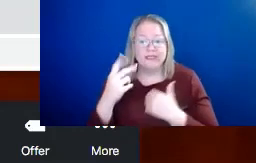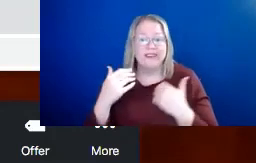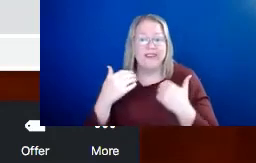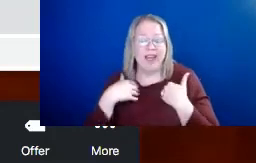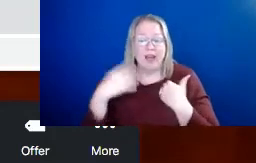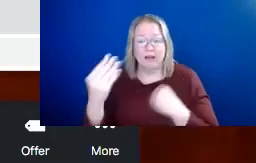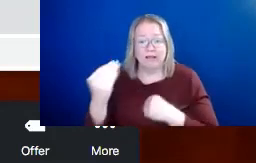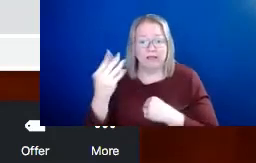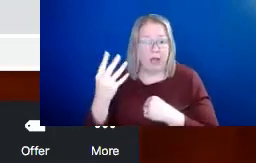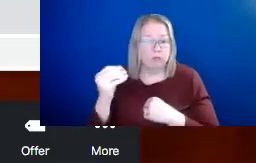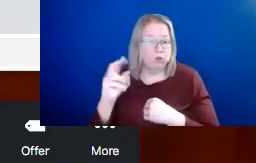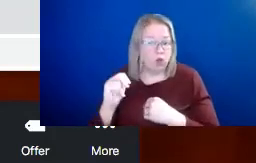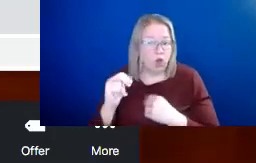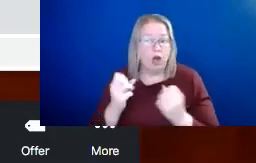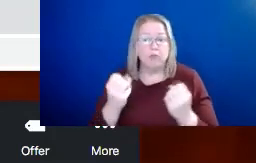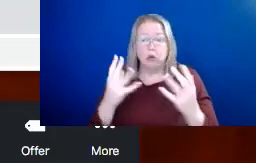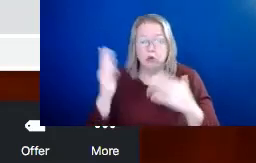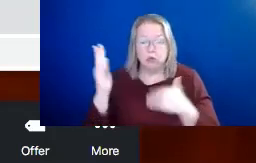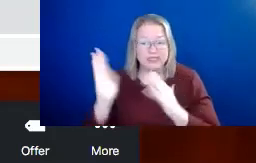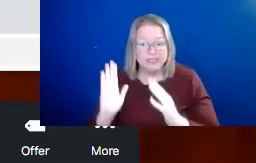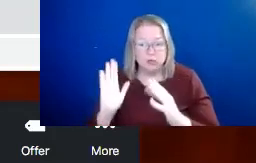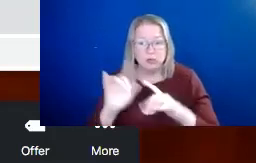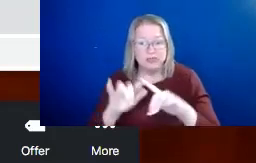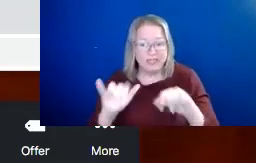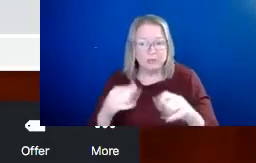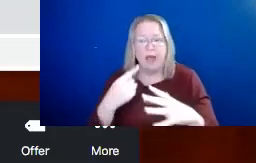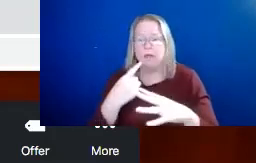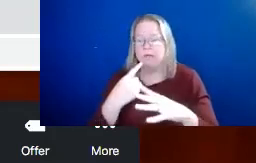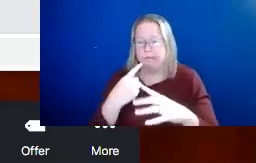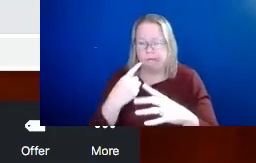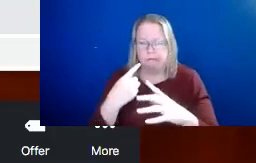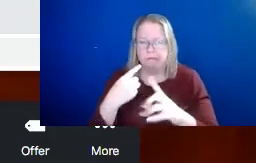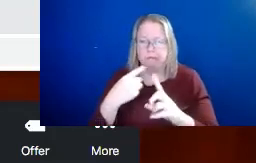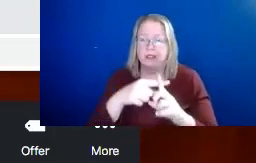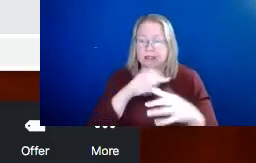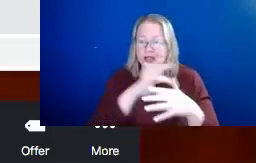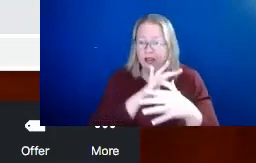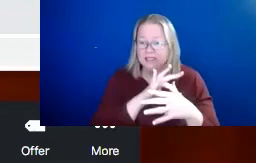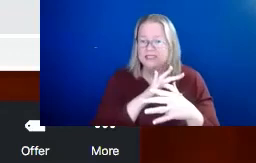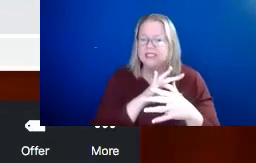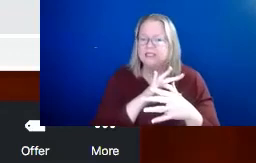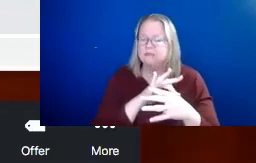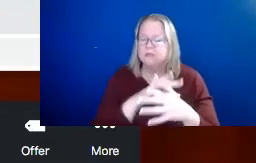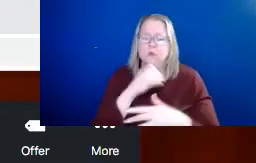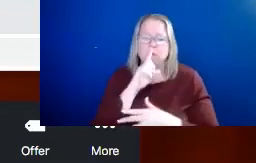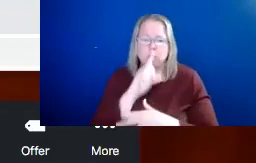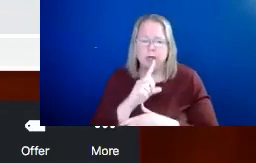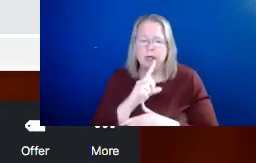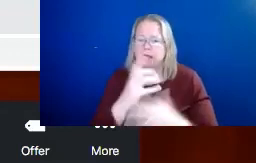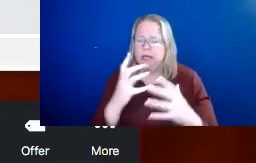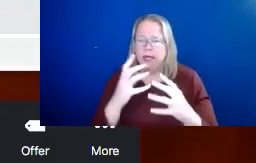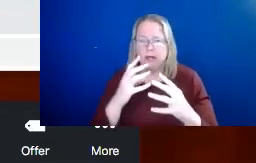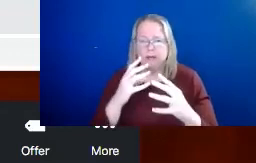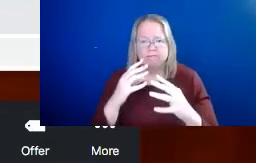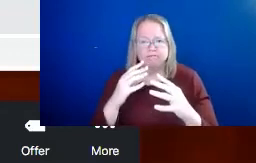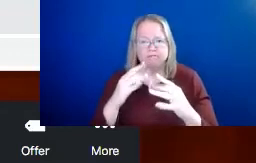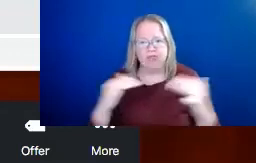12:46:49 You have very diverse options in the platform.